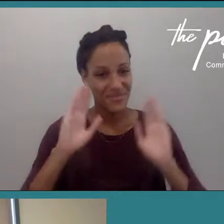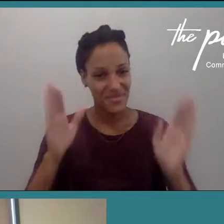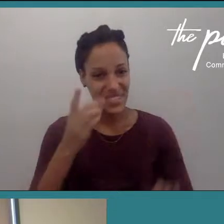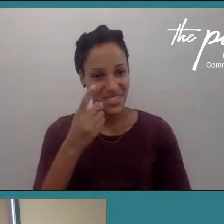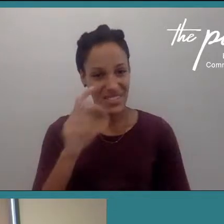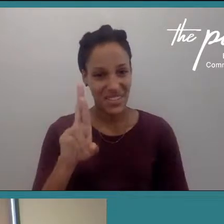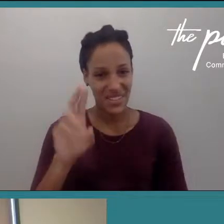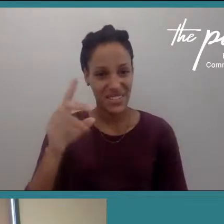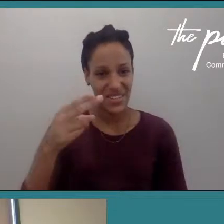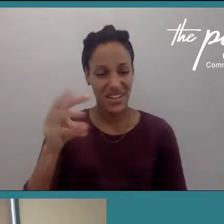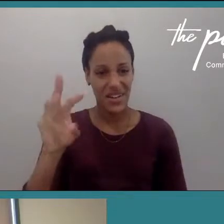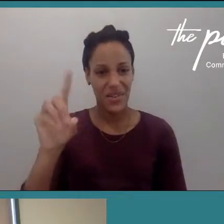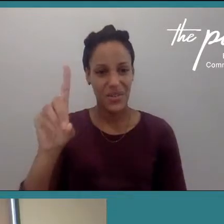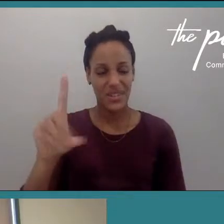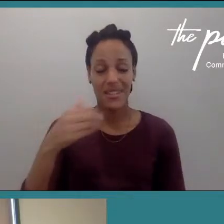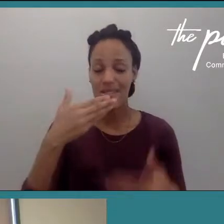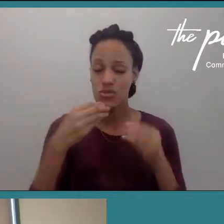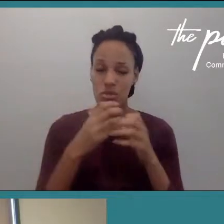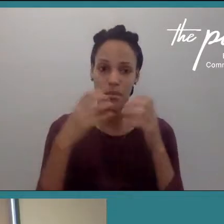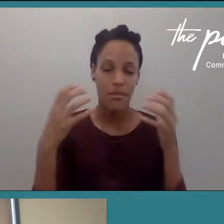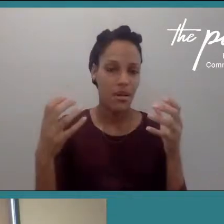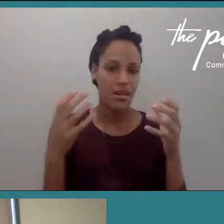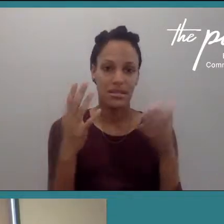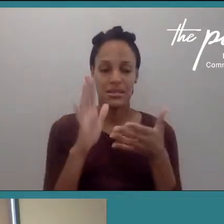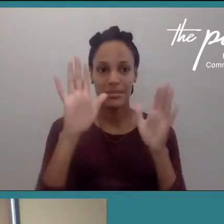empowering them besides hey, writing for social change and representation, baby steps, teach